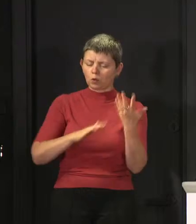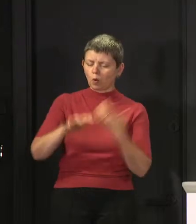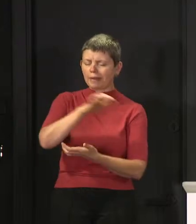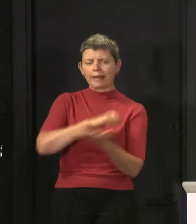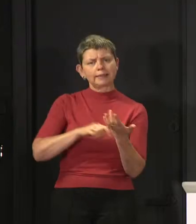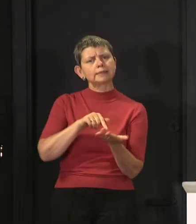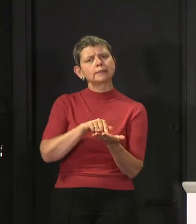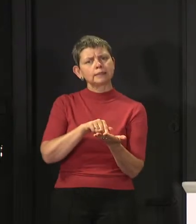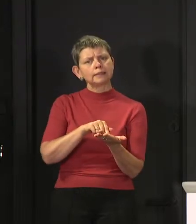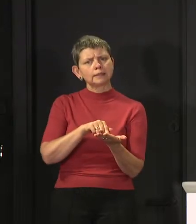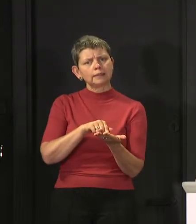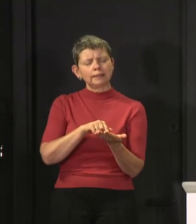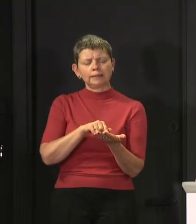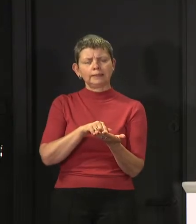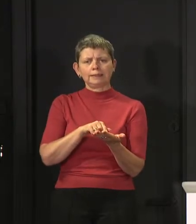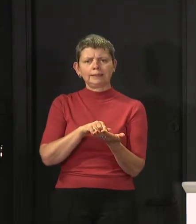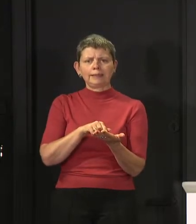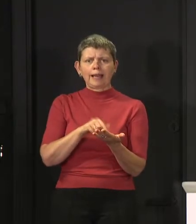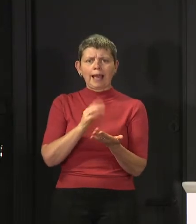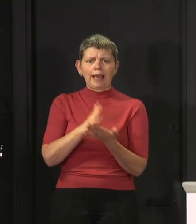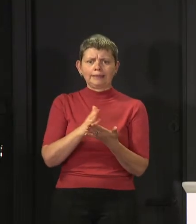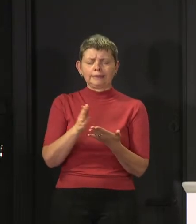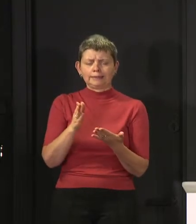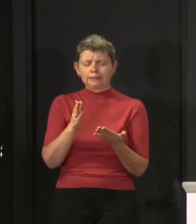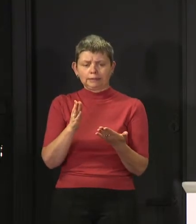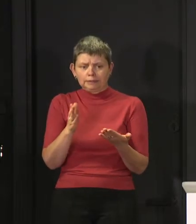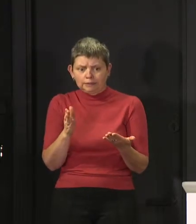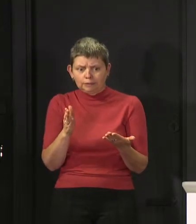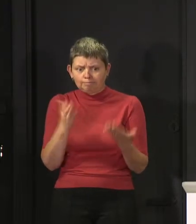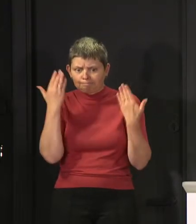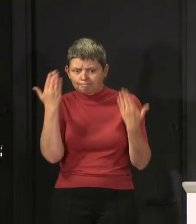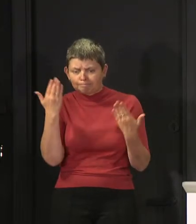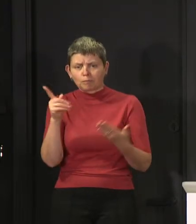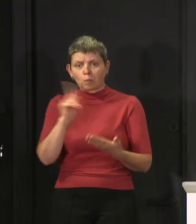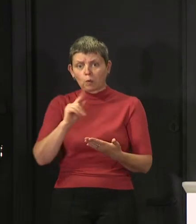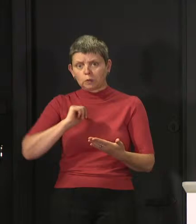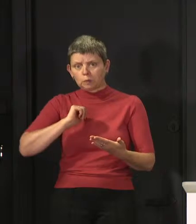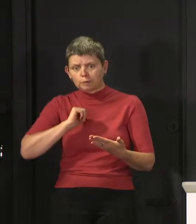one, and it has got all sorts of unprecedented difficult issues attached to it, which is